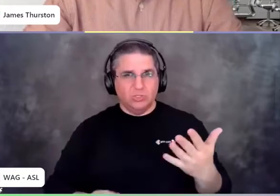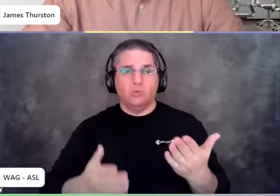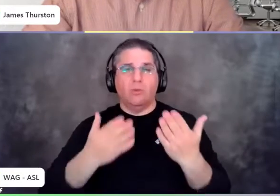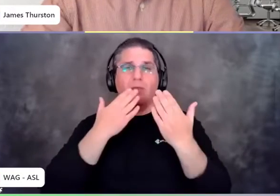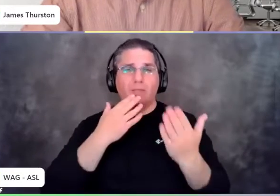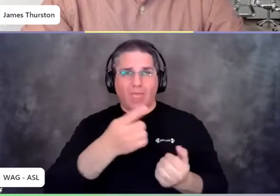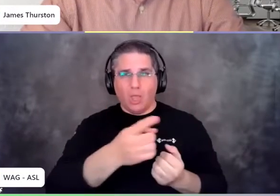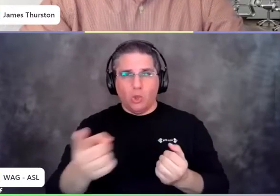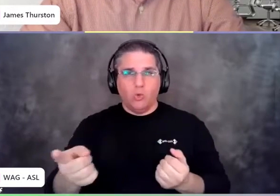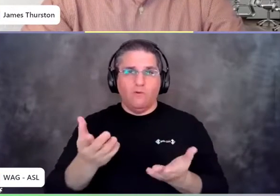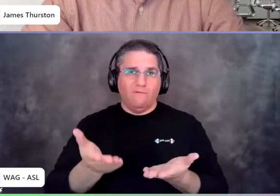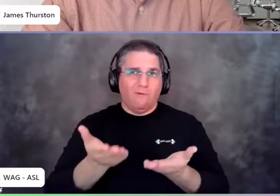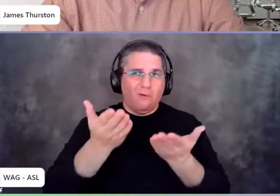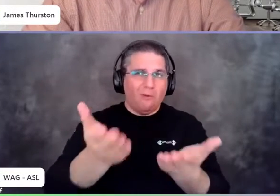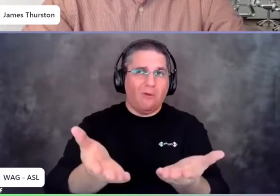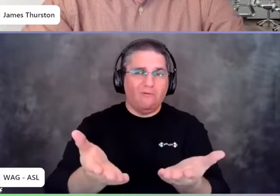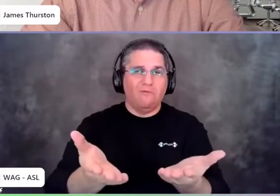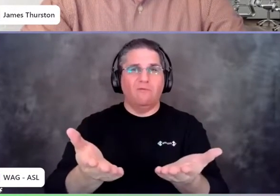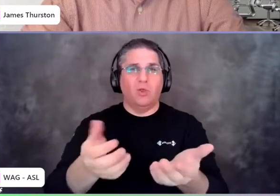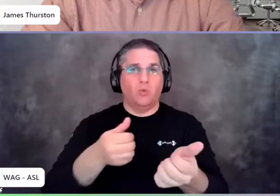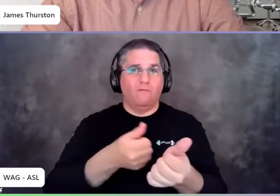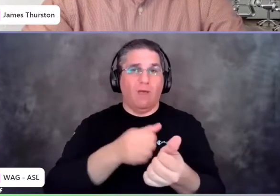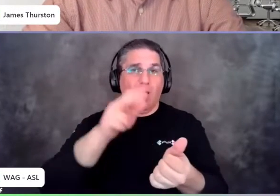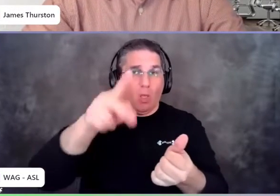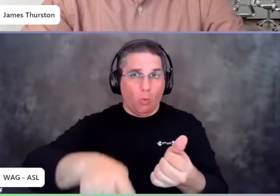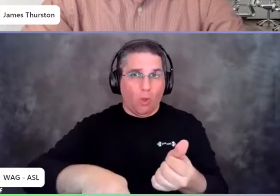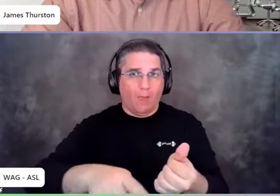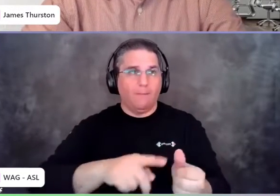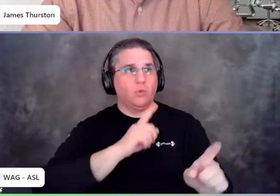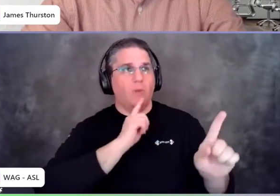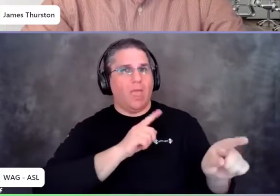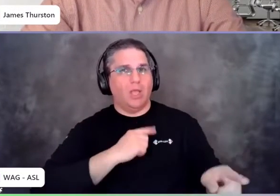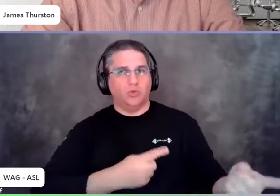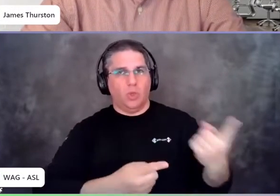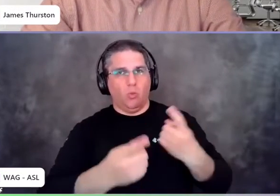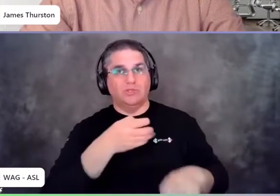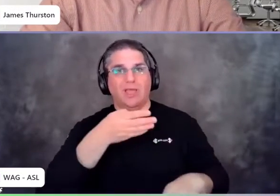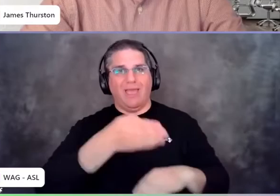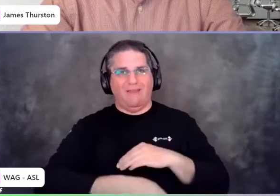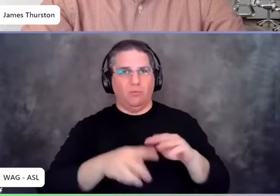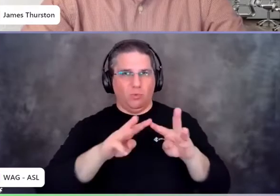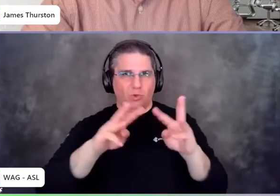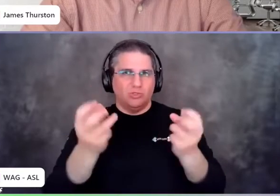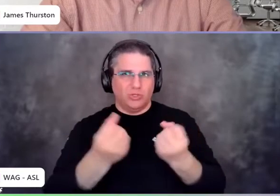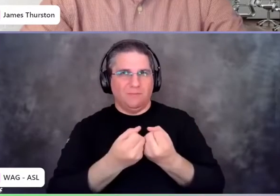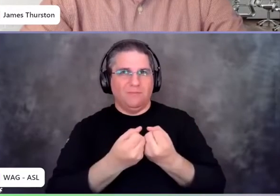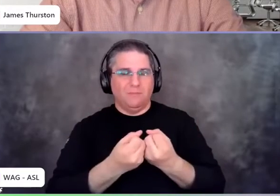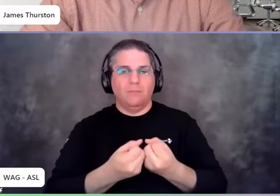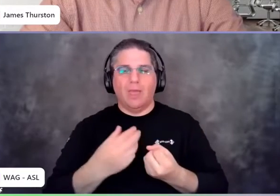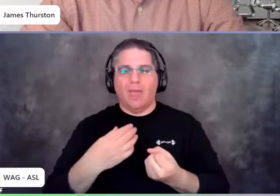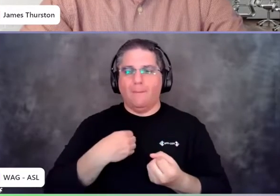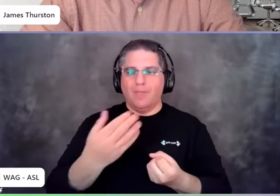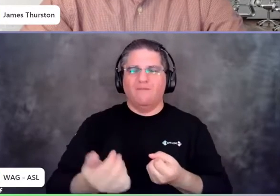gold. [JAMES] Thanks. [TILLY] There's a lot of